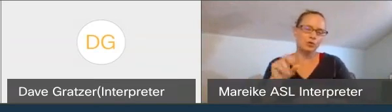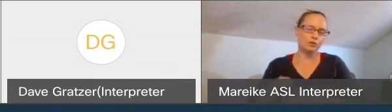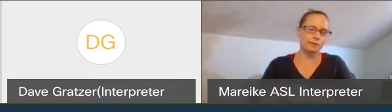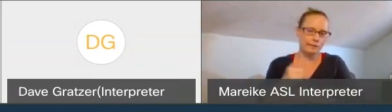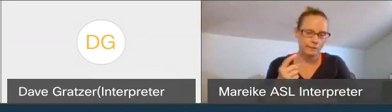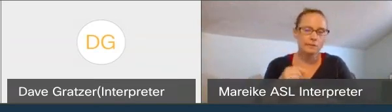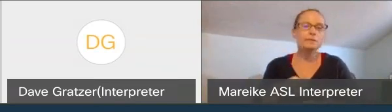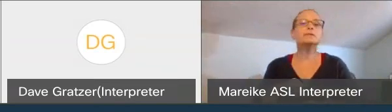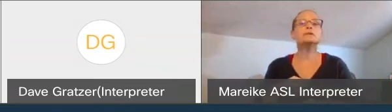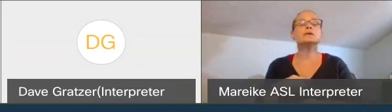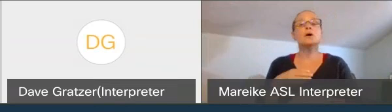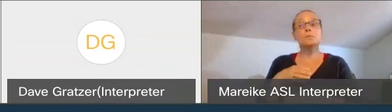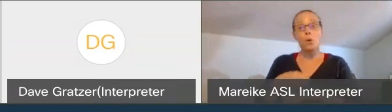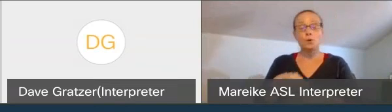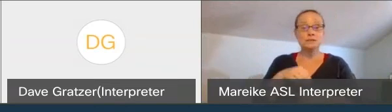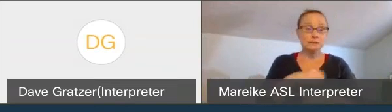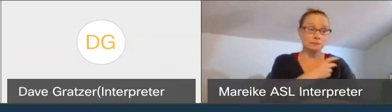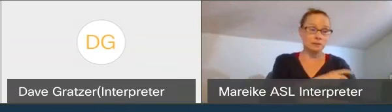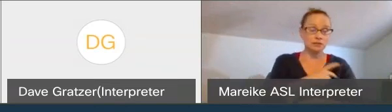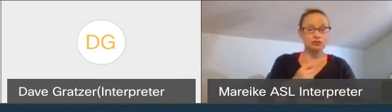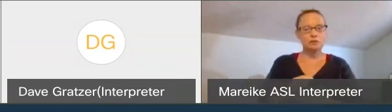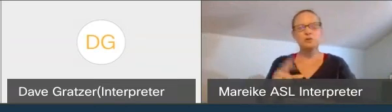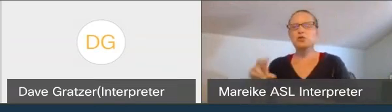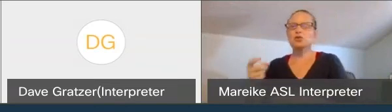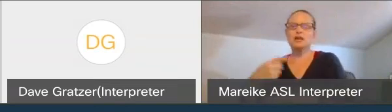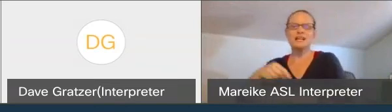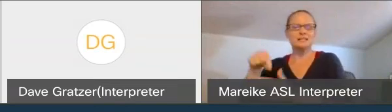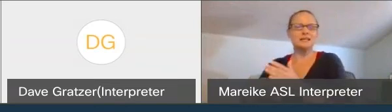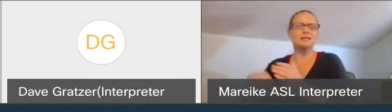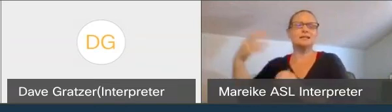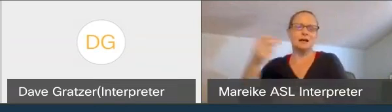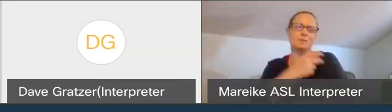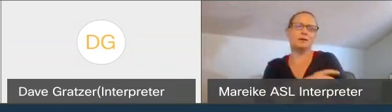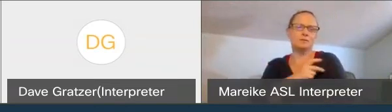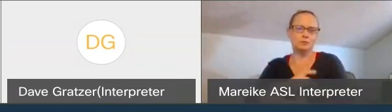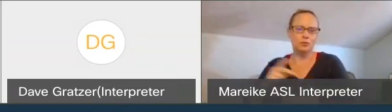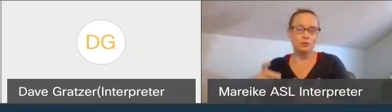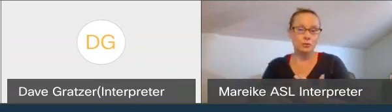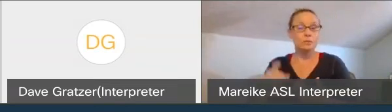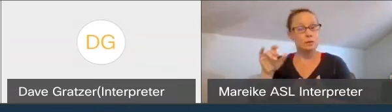Post-inpatient treatment, we have individuals complete a 30-day intensive outpatient program. This, along with the--